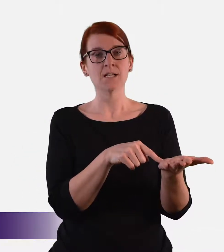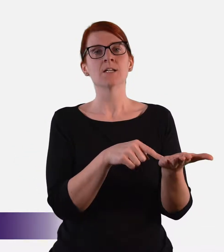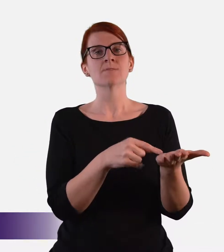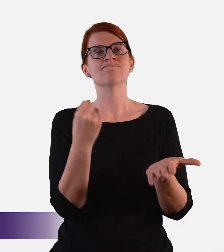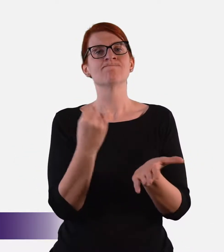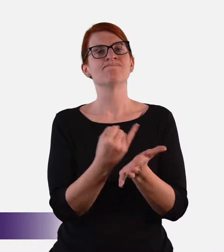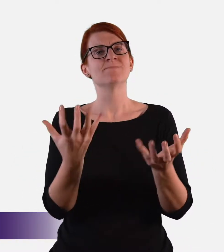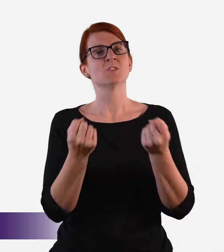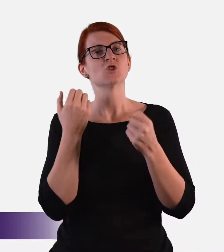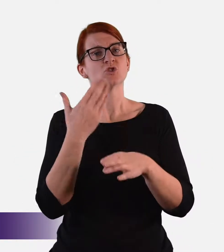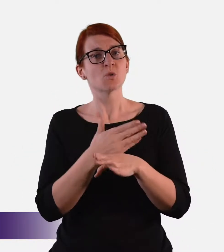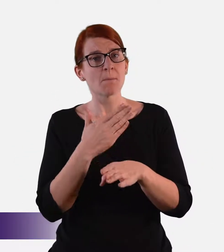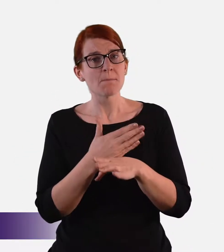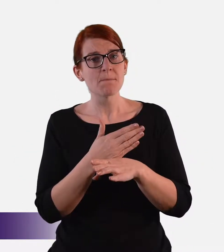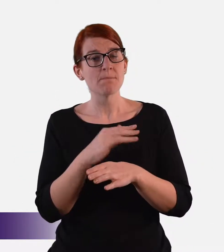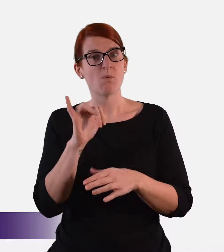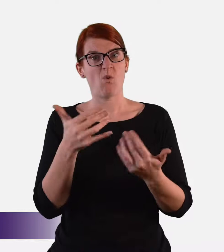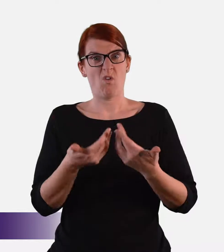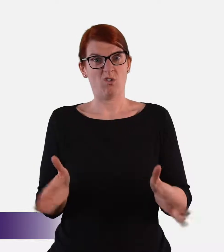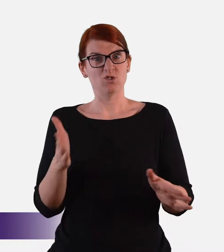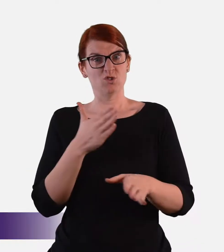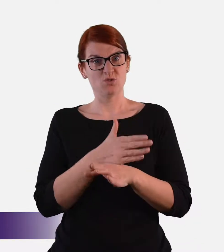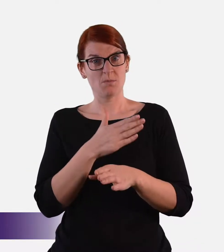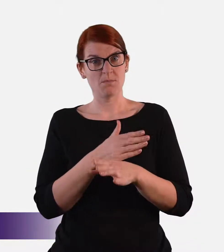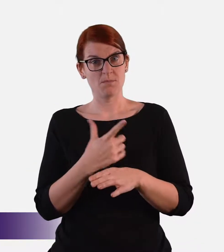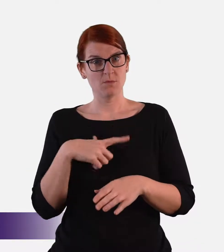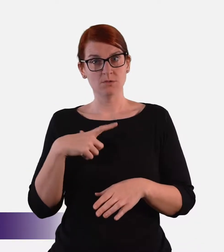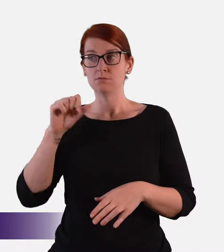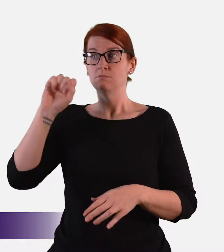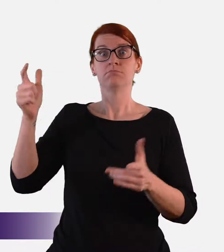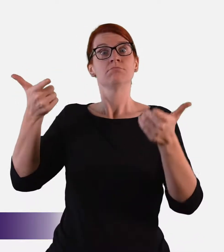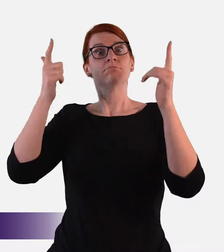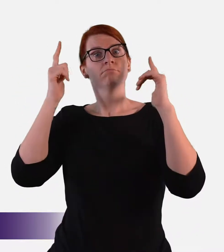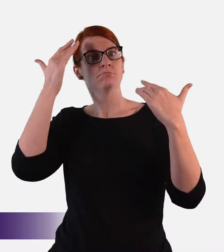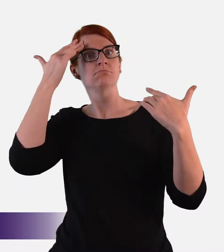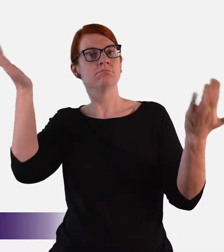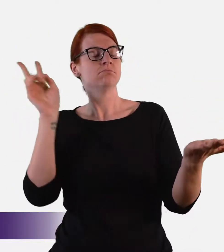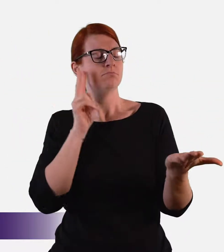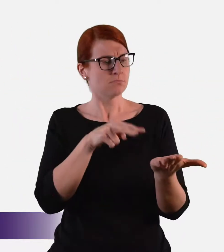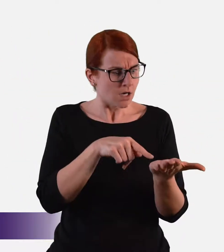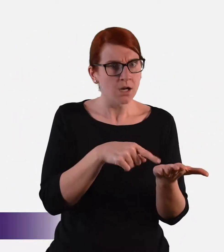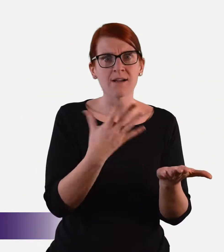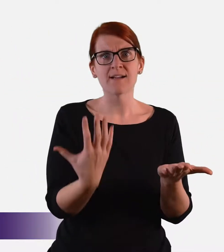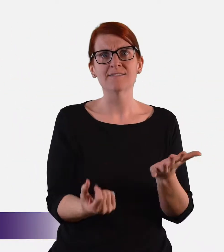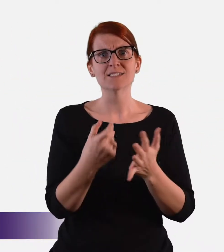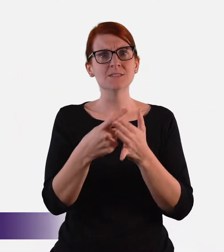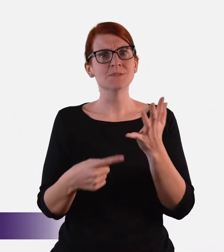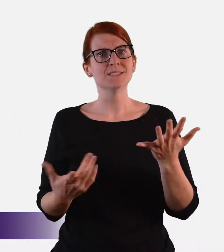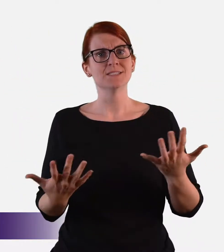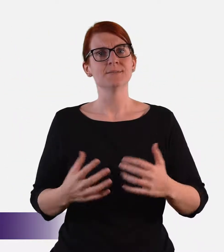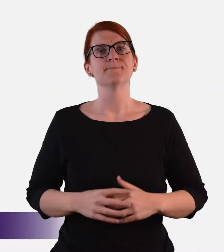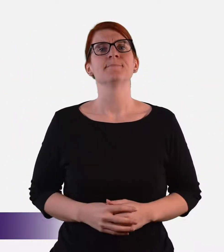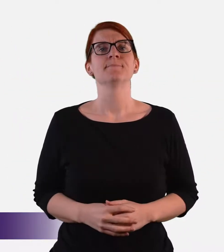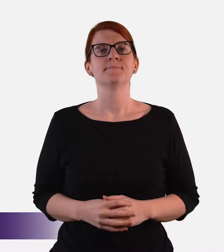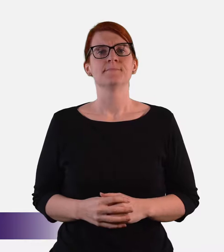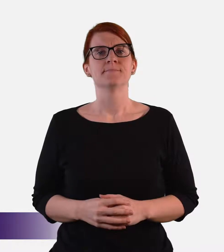their disability were unsuccessful in securing employment or had their employment terminated - when their employer found they had not disclosed their disability—